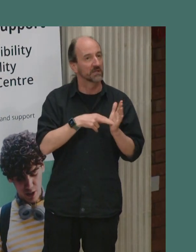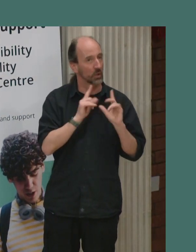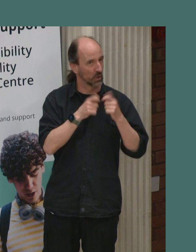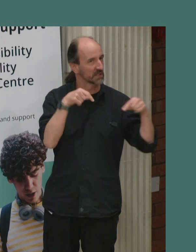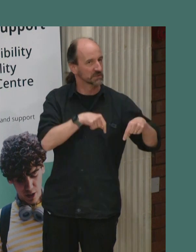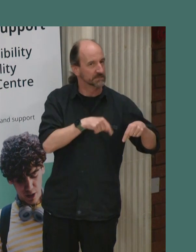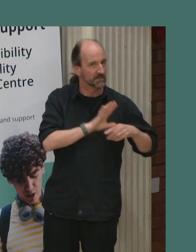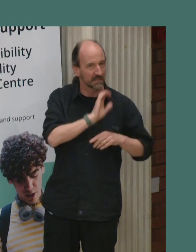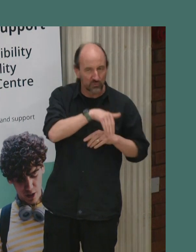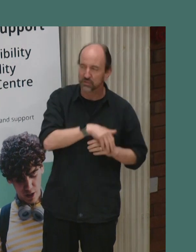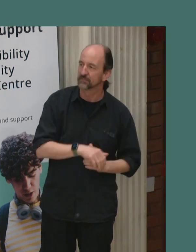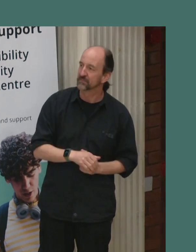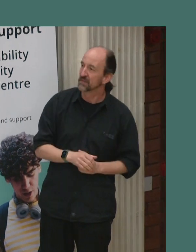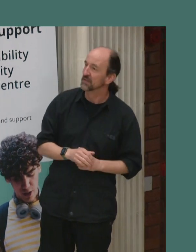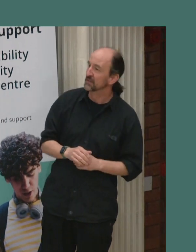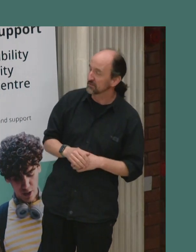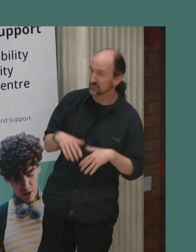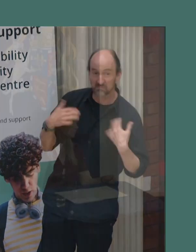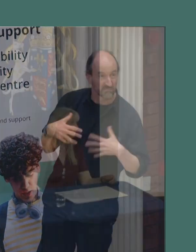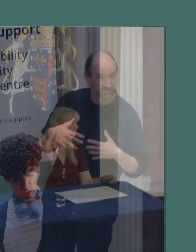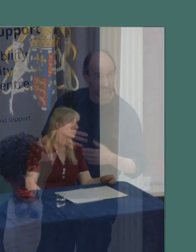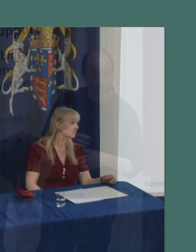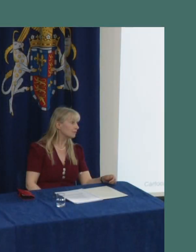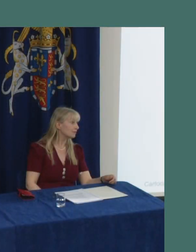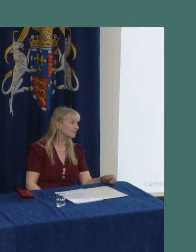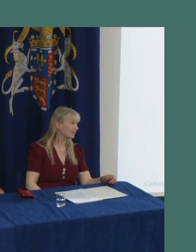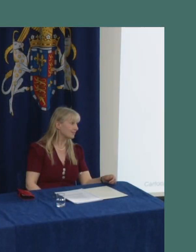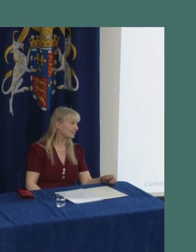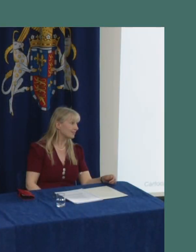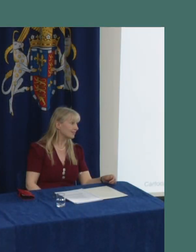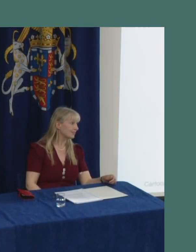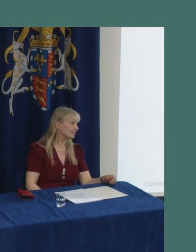I hope you'll agree we've got a wonderful group of people to talk to us about this subject. I really